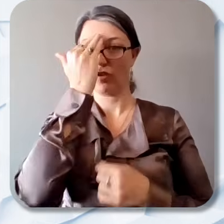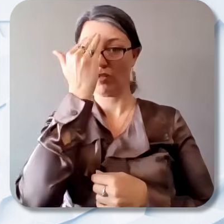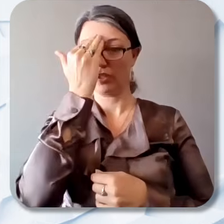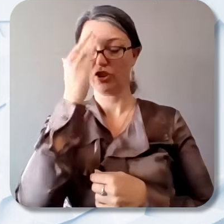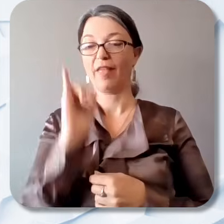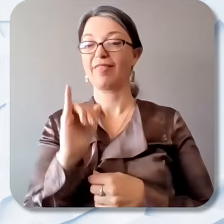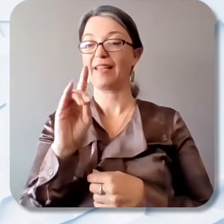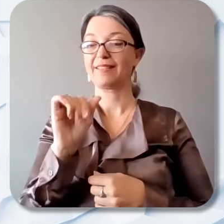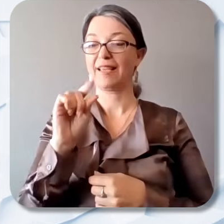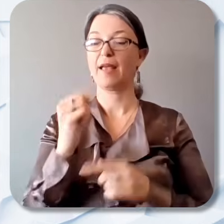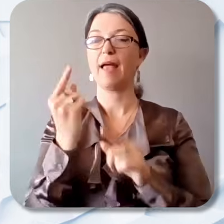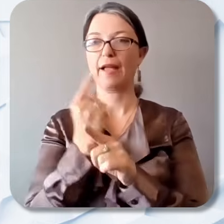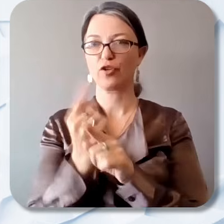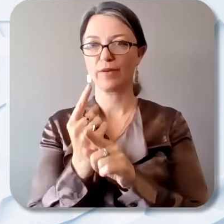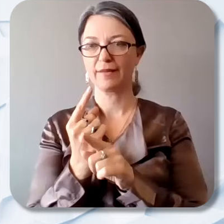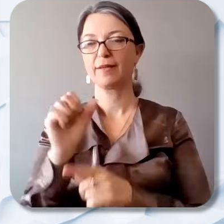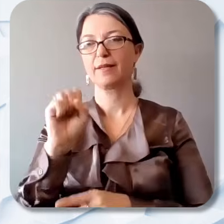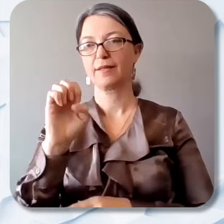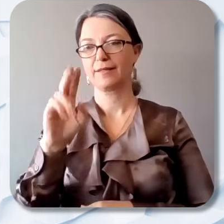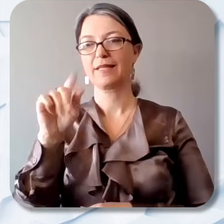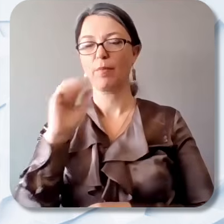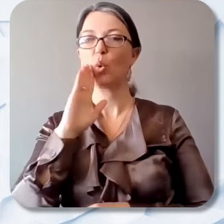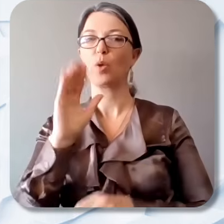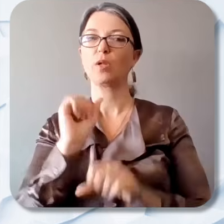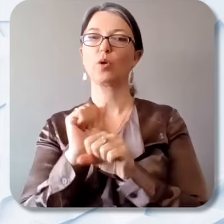will work with you, and we'll continue to work with the SELPA organization to make sure